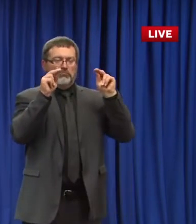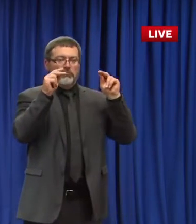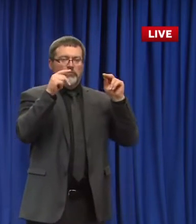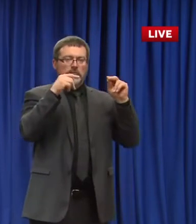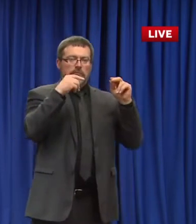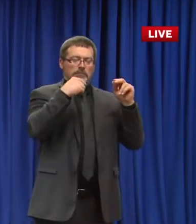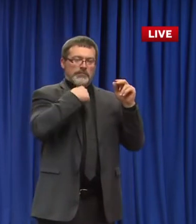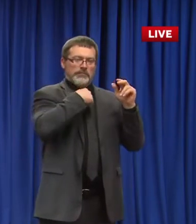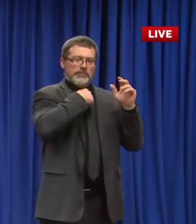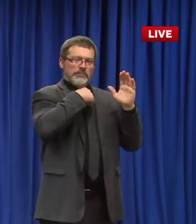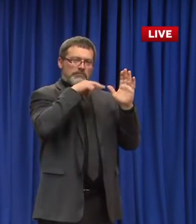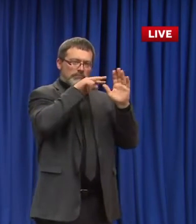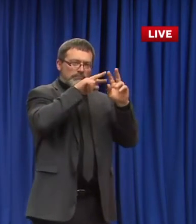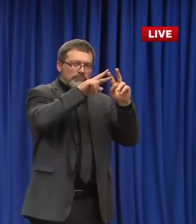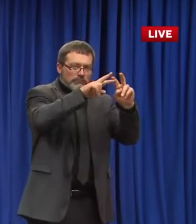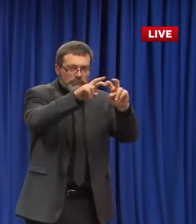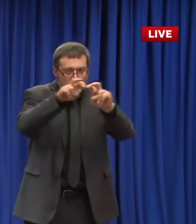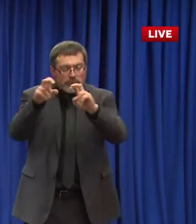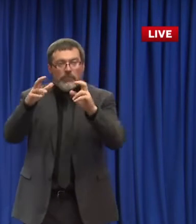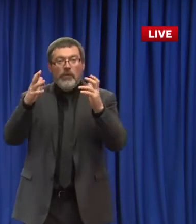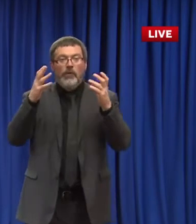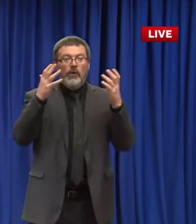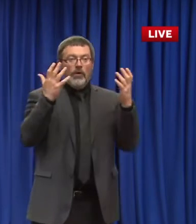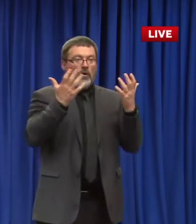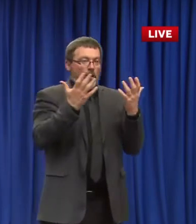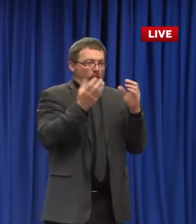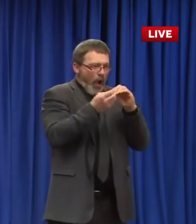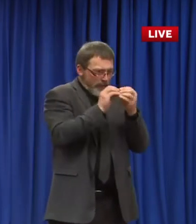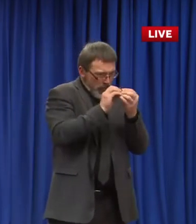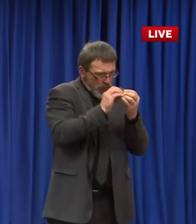WE LOOK AT CDC GUIDELINES. WE LOOK AT THE DATA HERE IN NEW HAMPSHIRE.